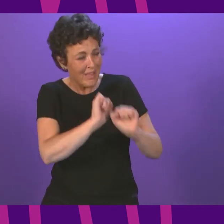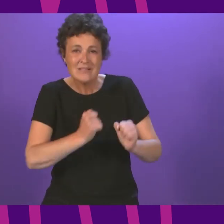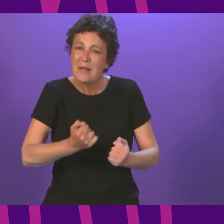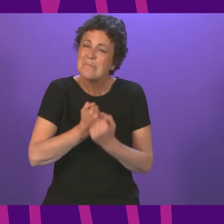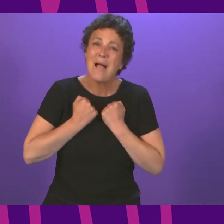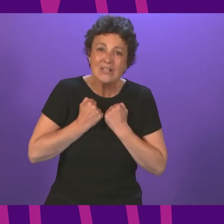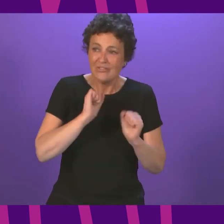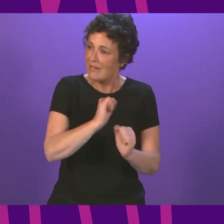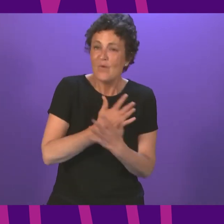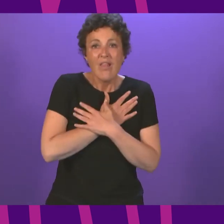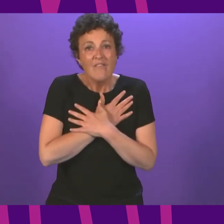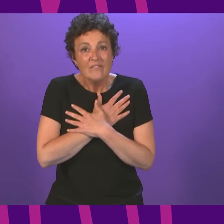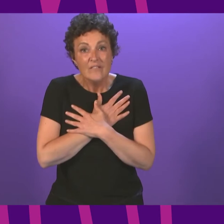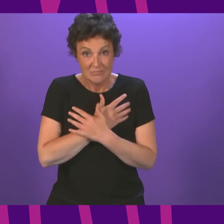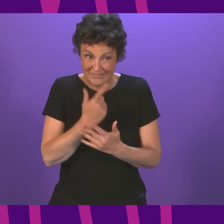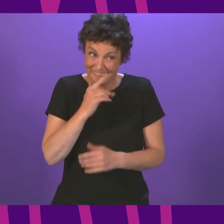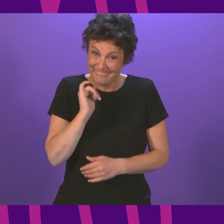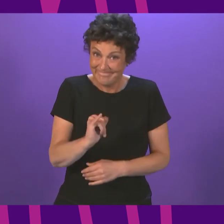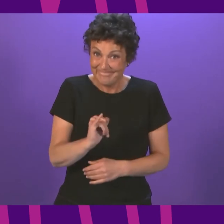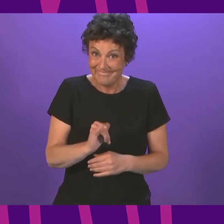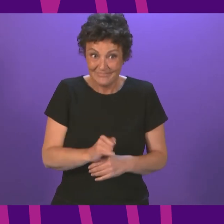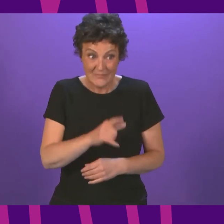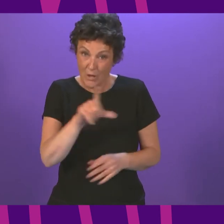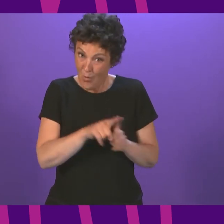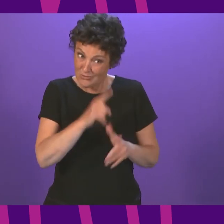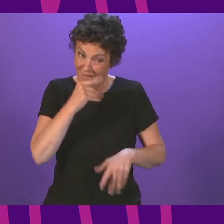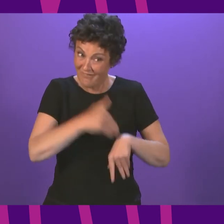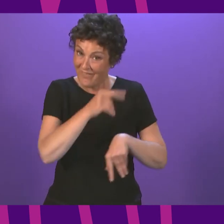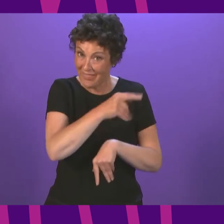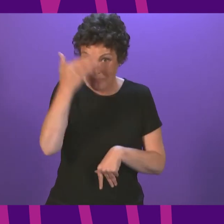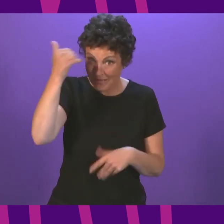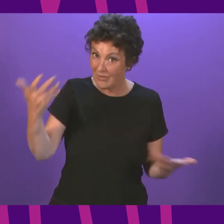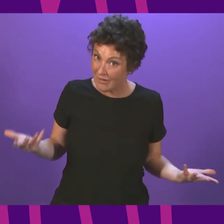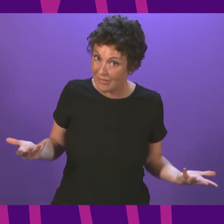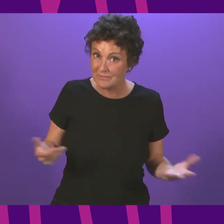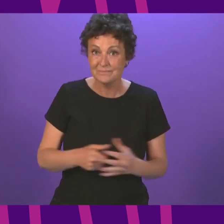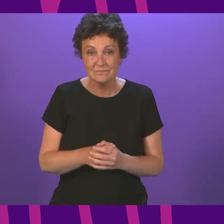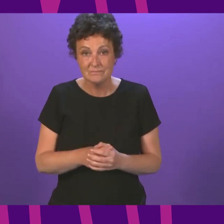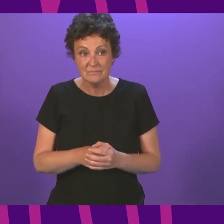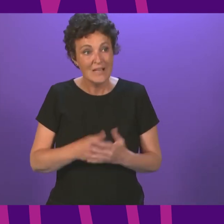many cases, not performing brings mental health issues with it.